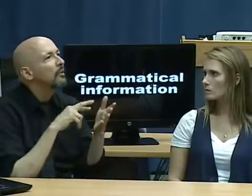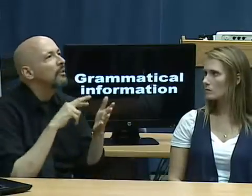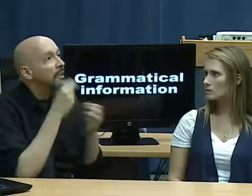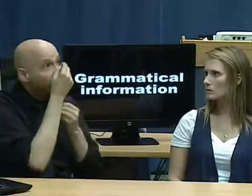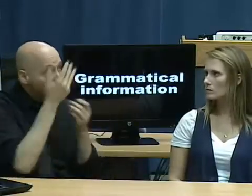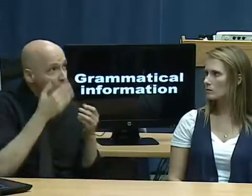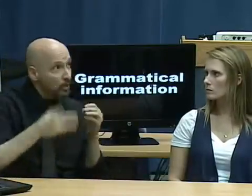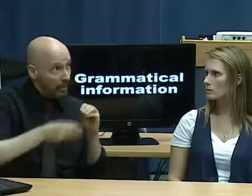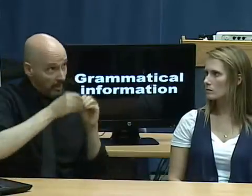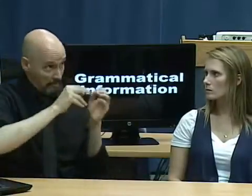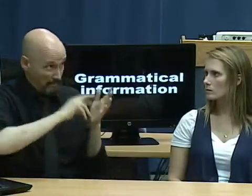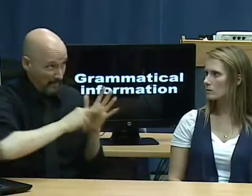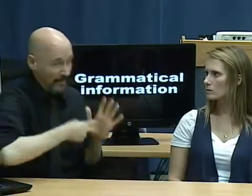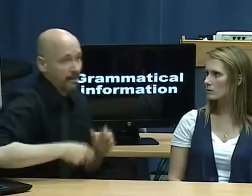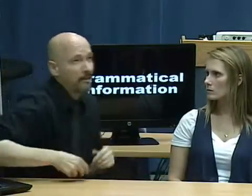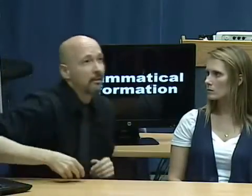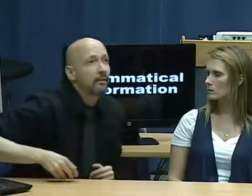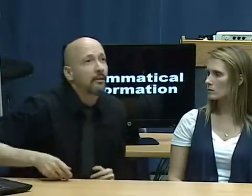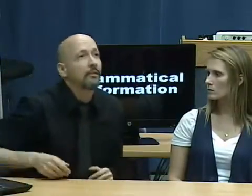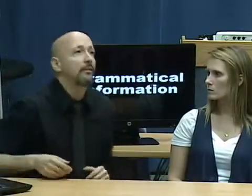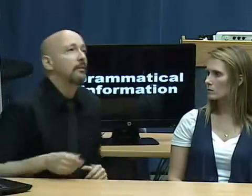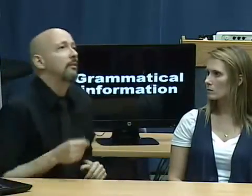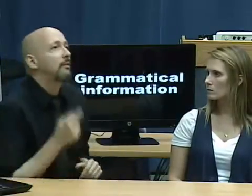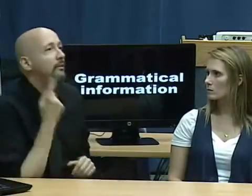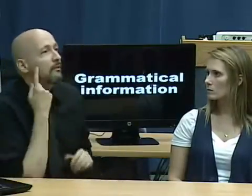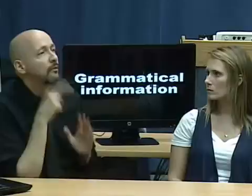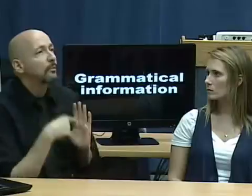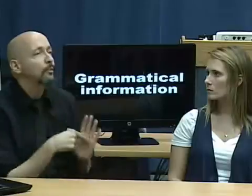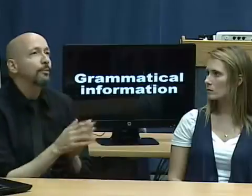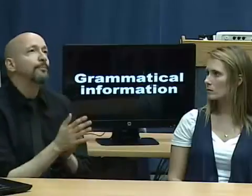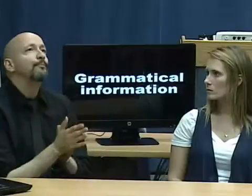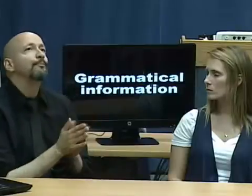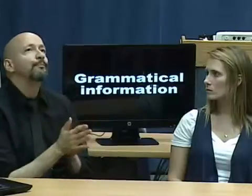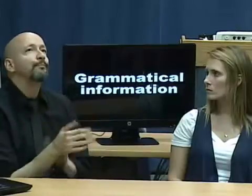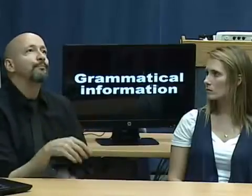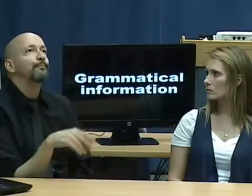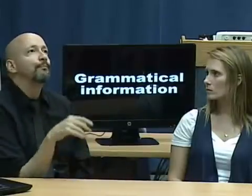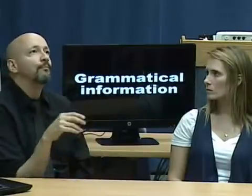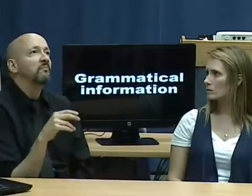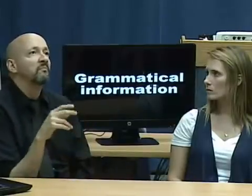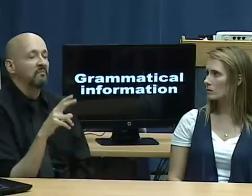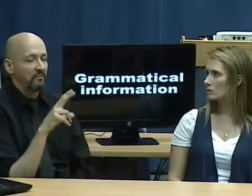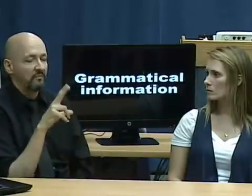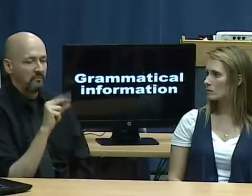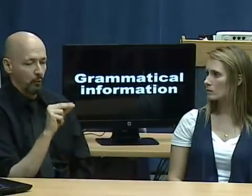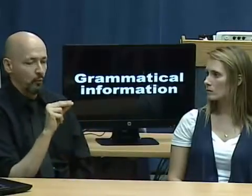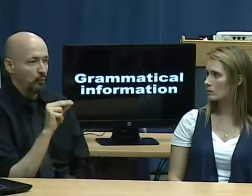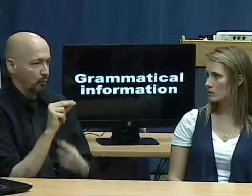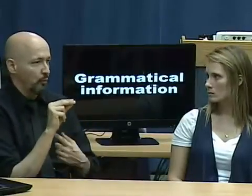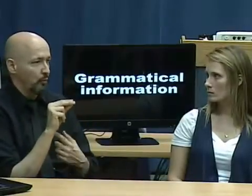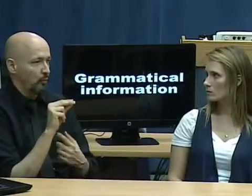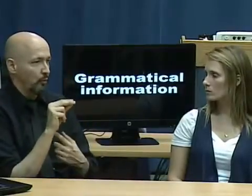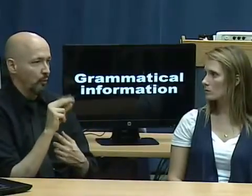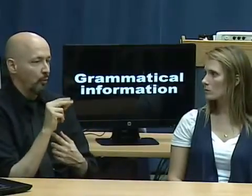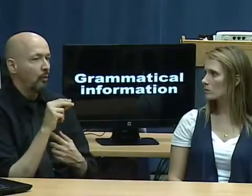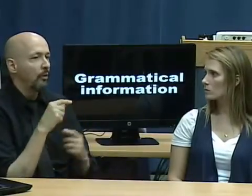"Grammatical information added" means... for example... #NO